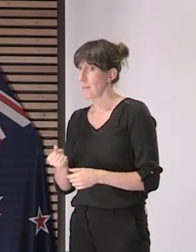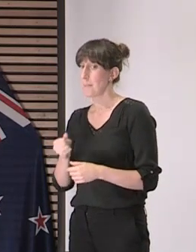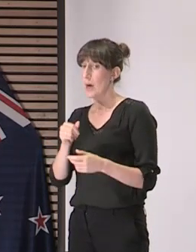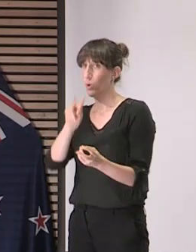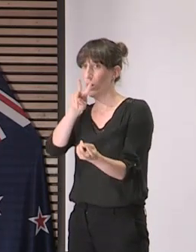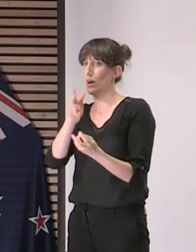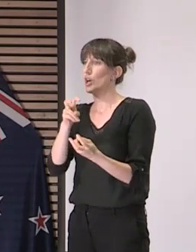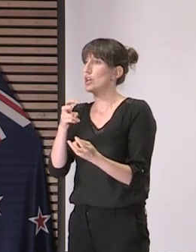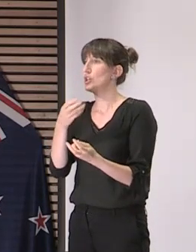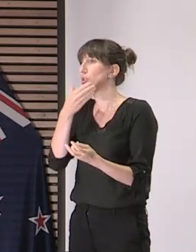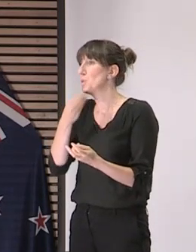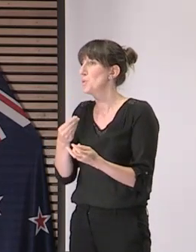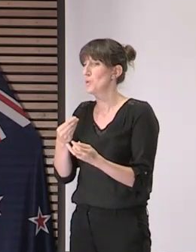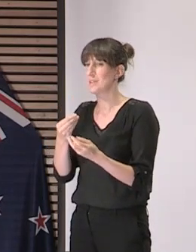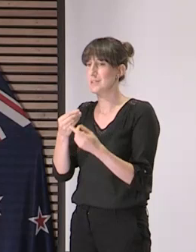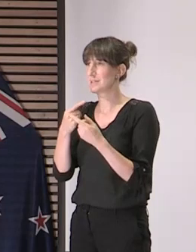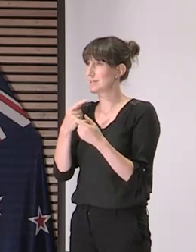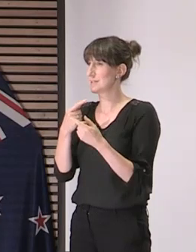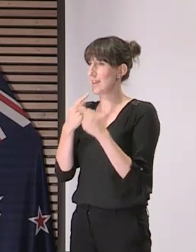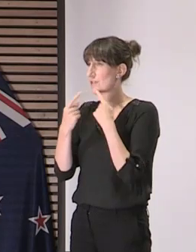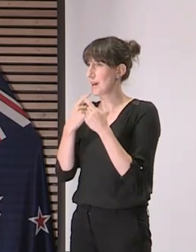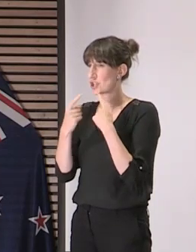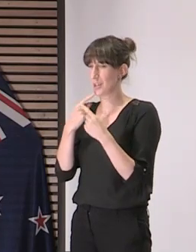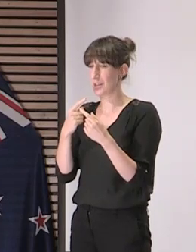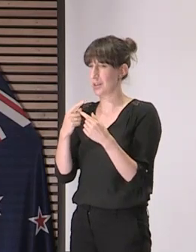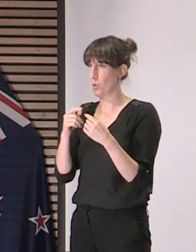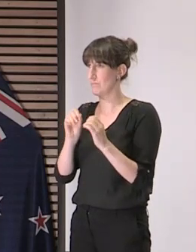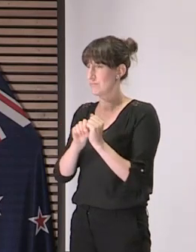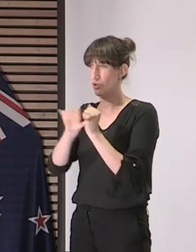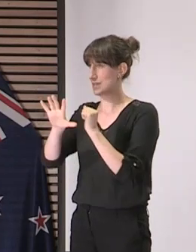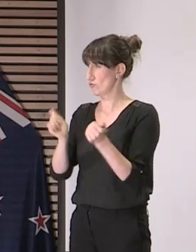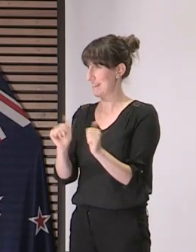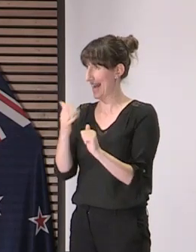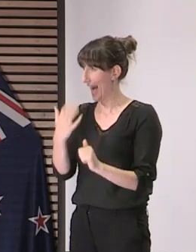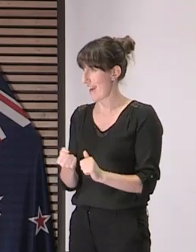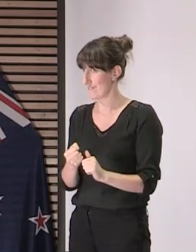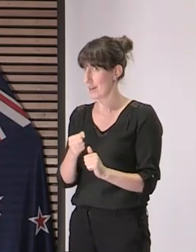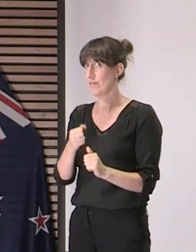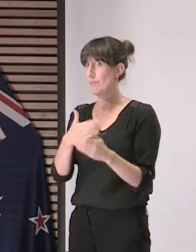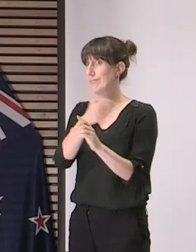it will be drawing on content that's already available. We've got extensive libraries